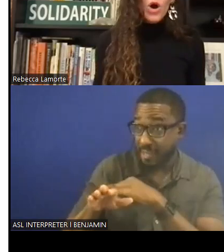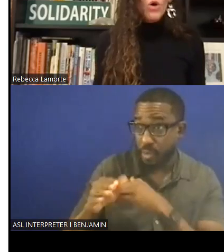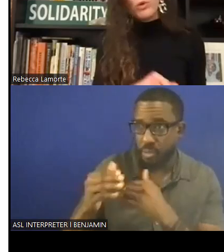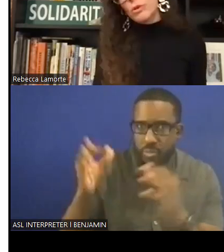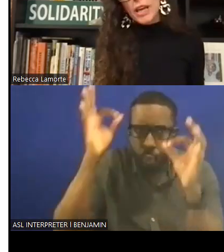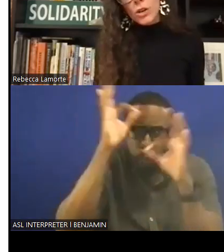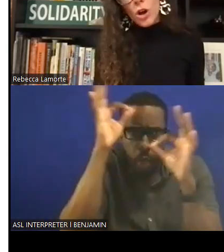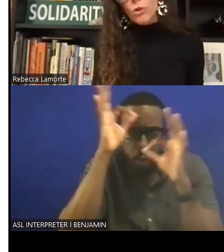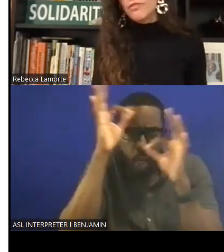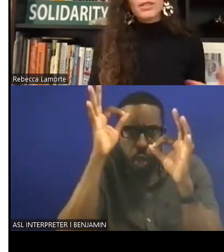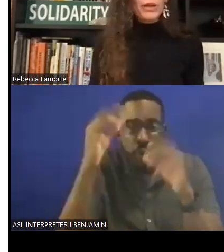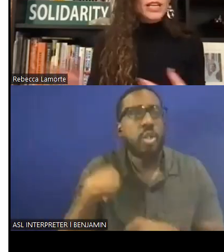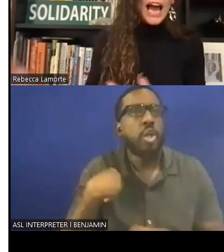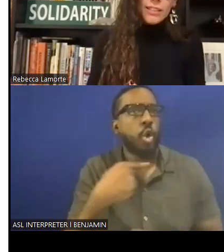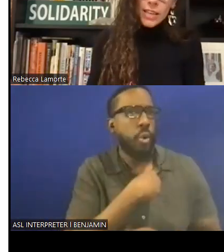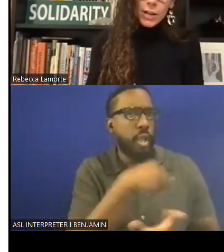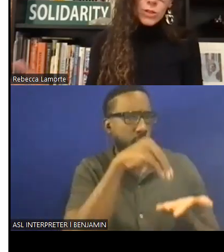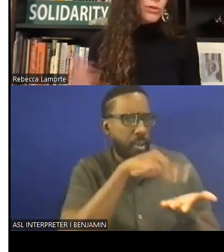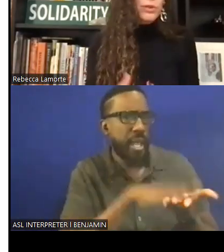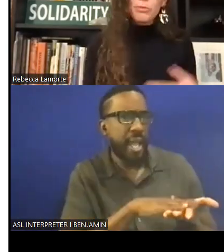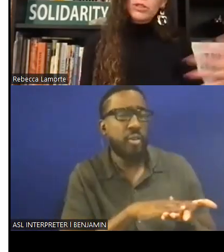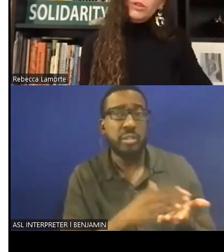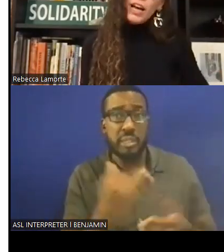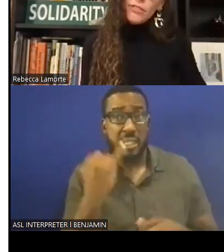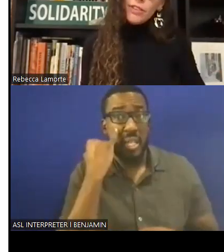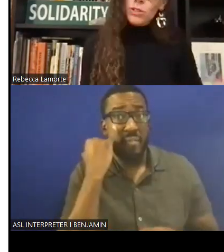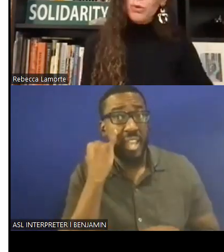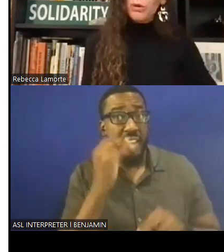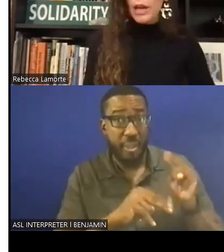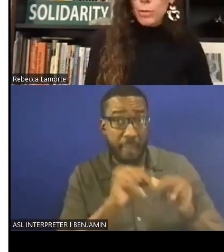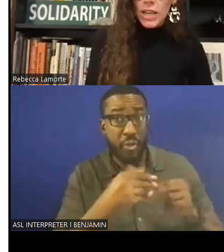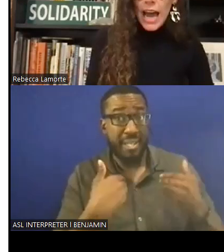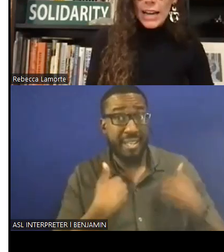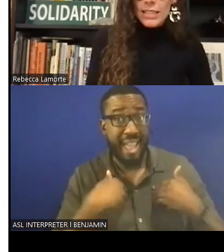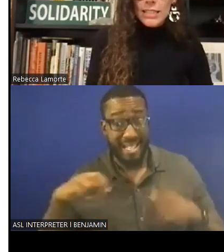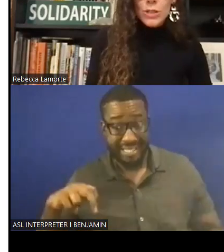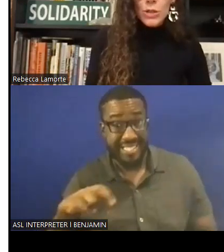we would make a note if this building had stairs, or if it was a building with elevators that we were able to get access into.